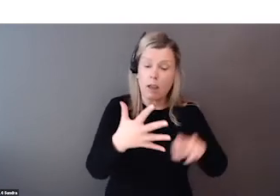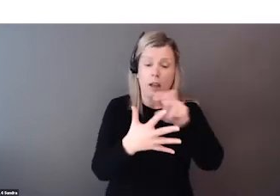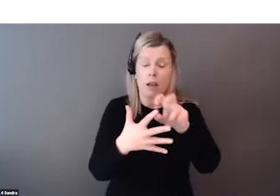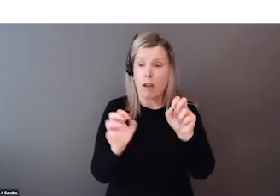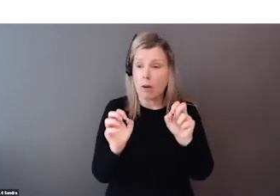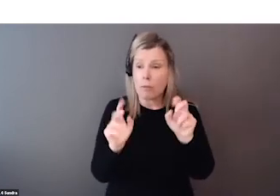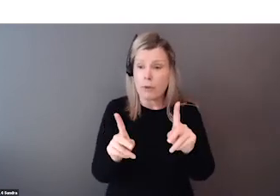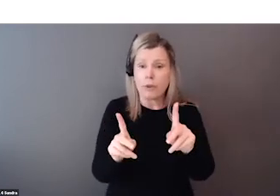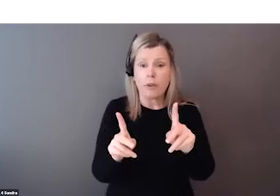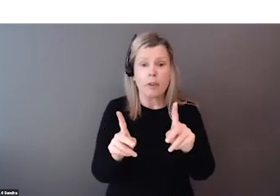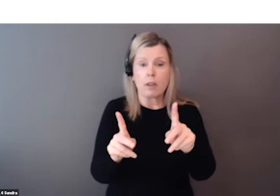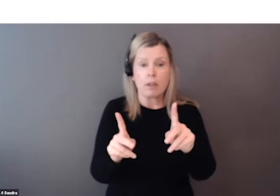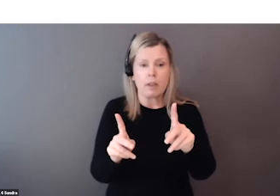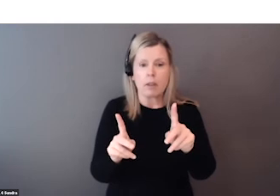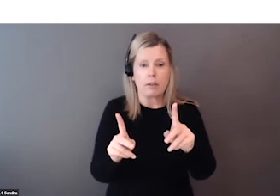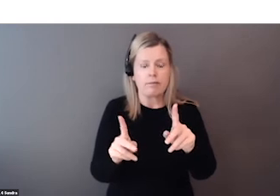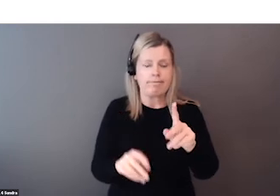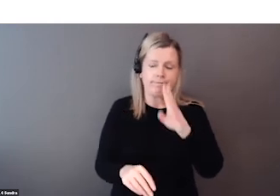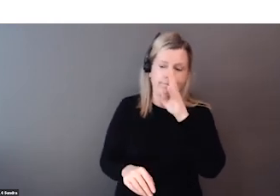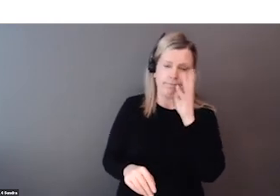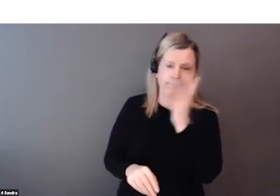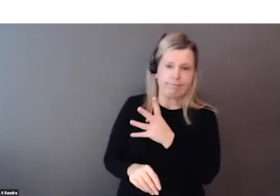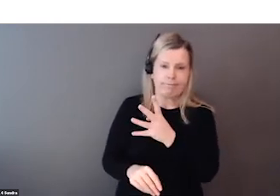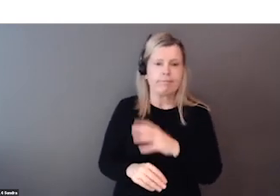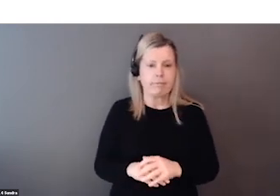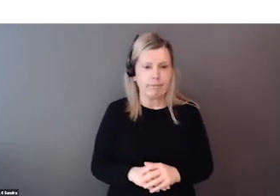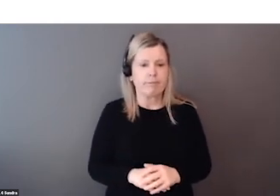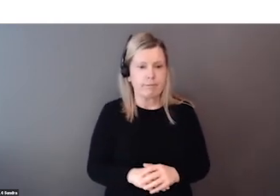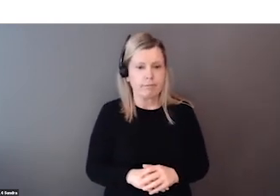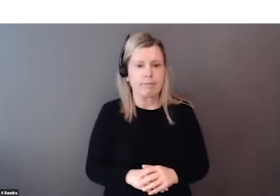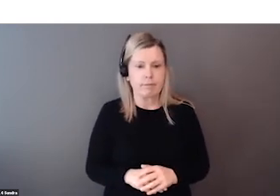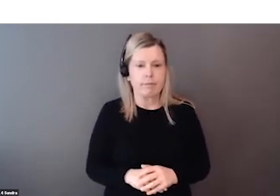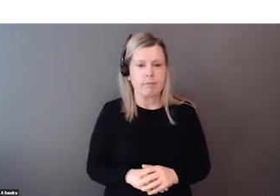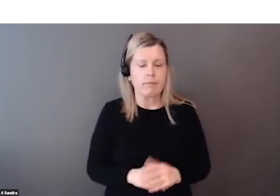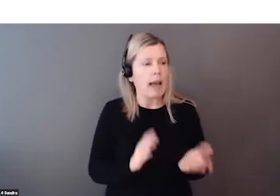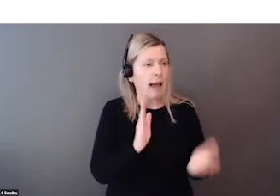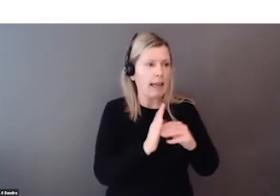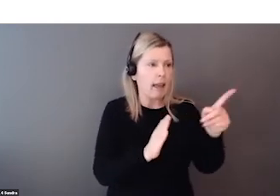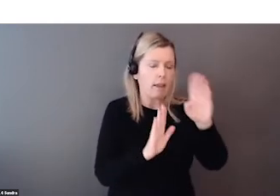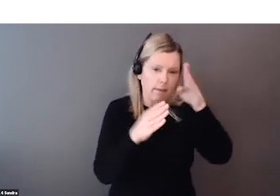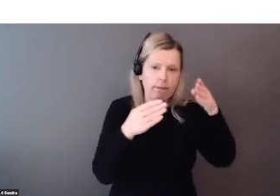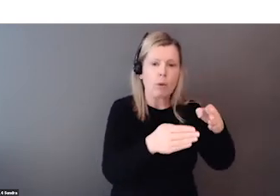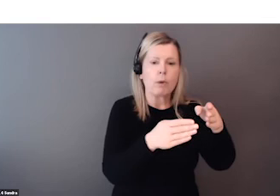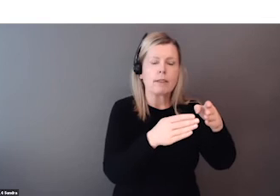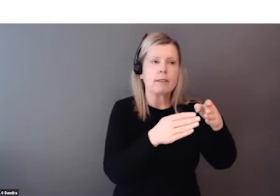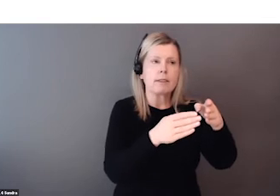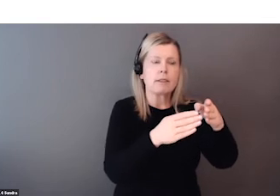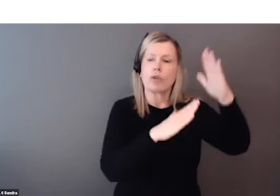through data surveillance becomes more prevalent. These provide incentives to ignore difficult clients or employees,